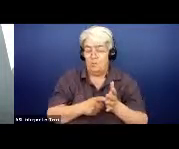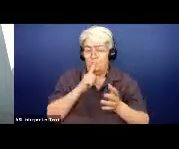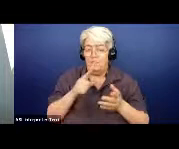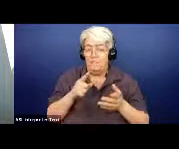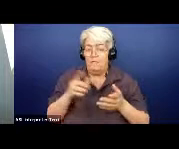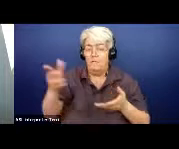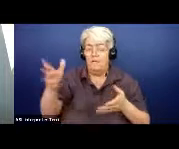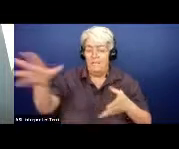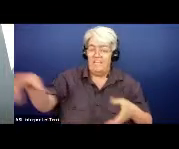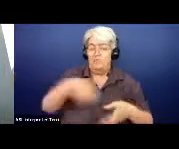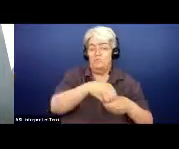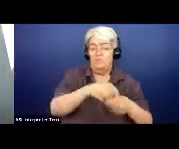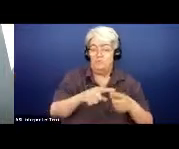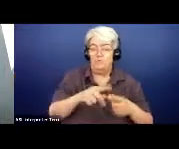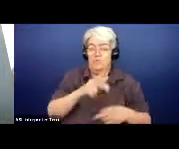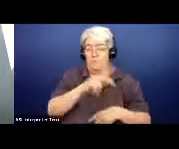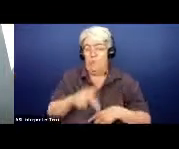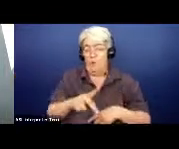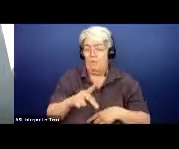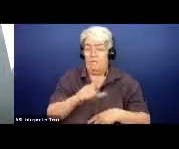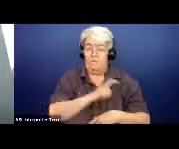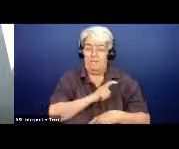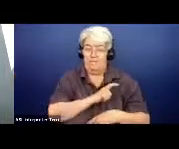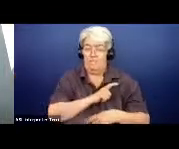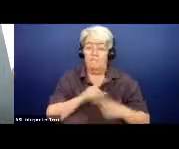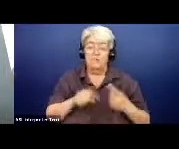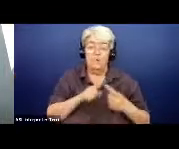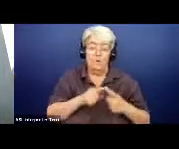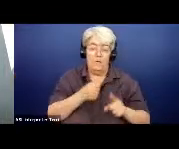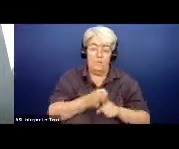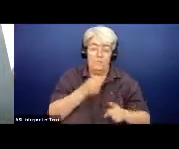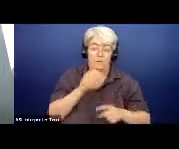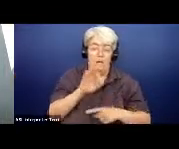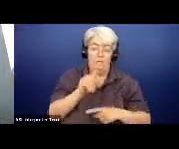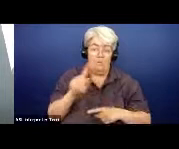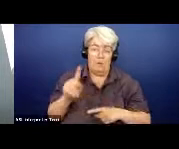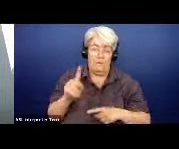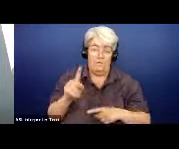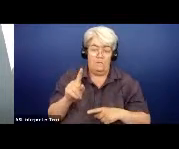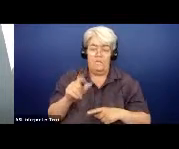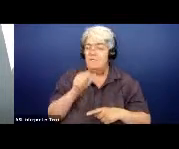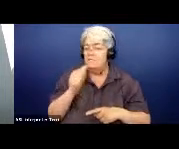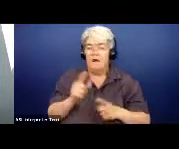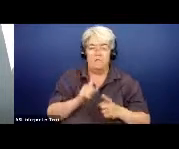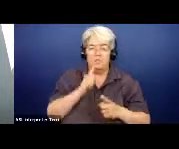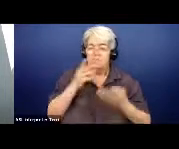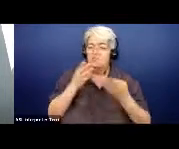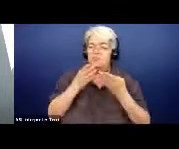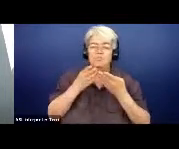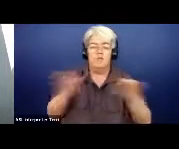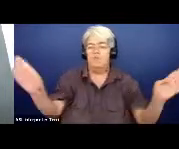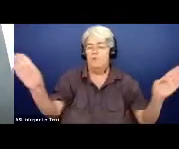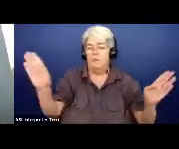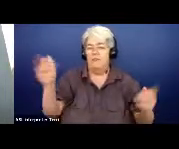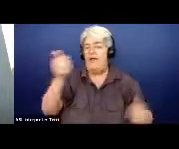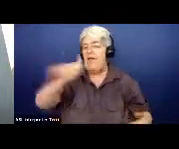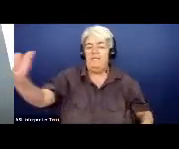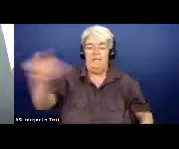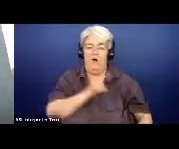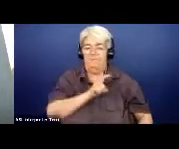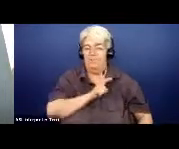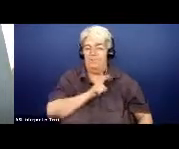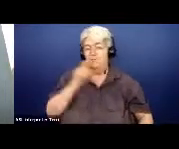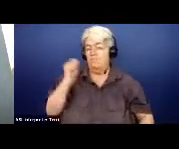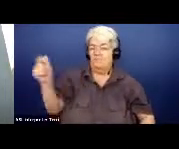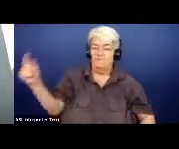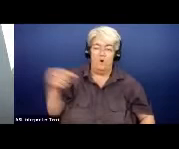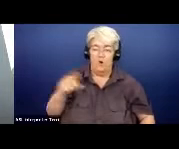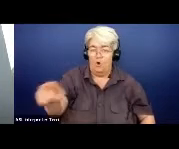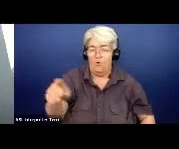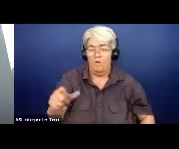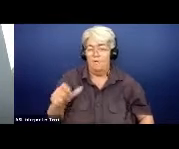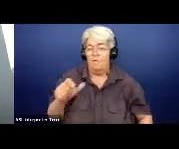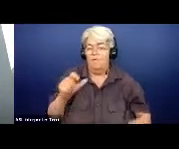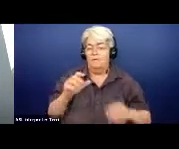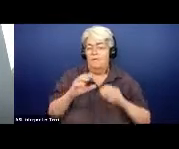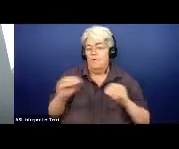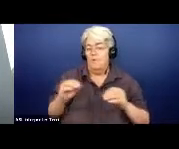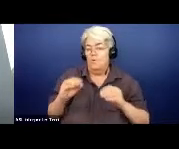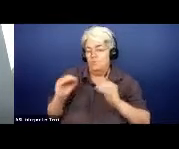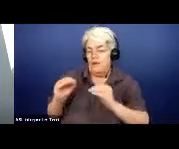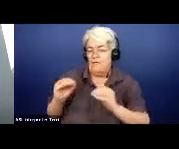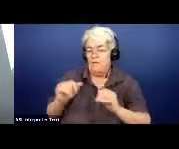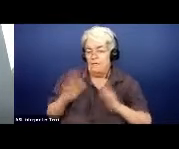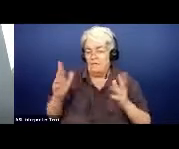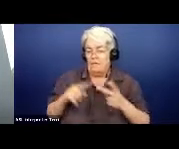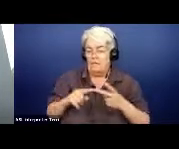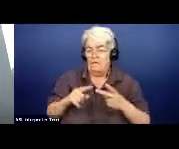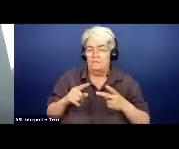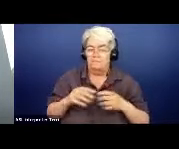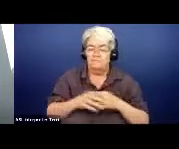the 9-1-1 officer responds, they wouldn't know what they are seeing in front of them.